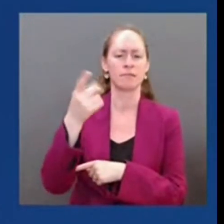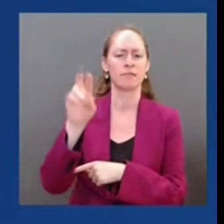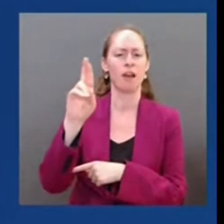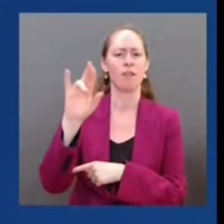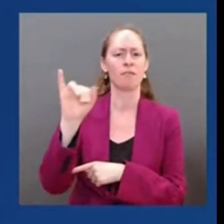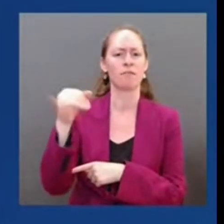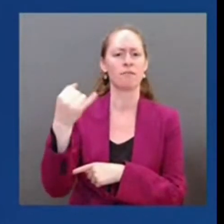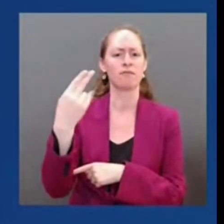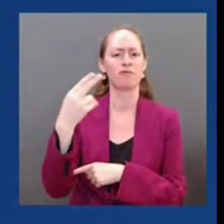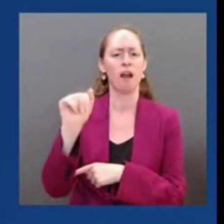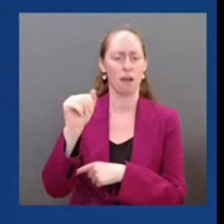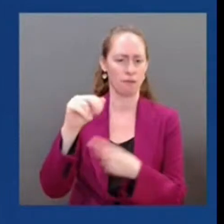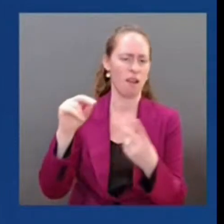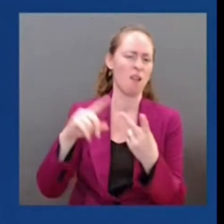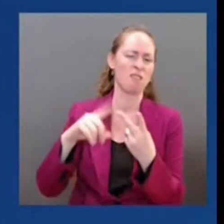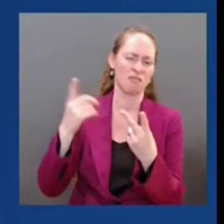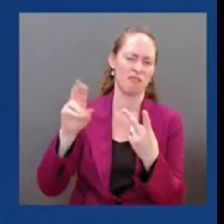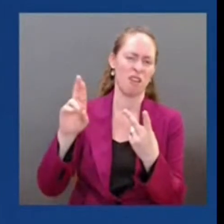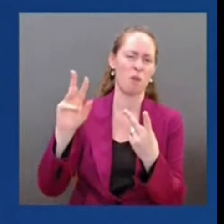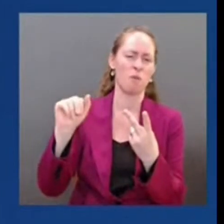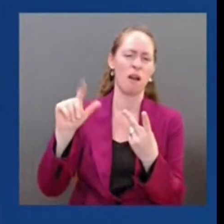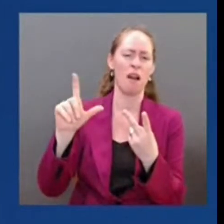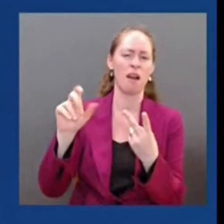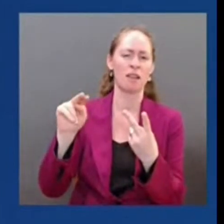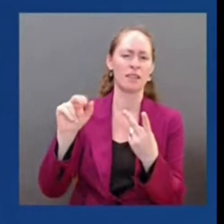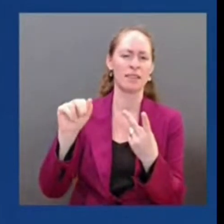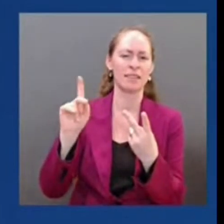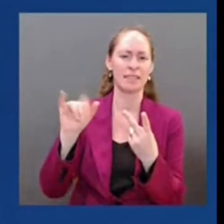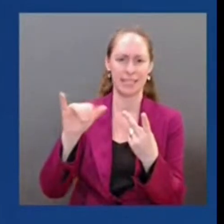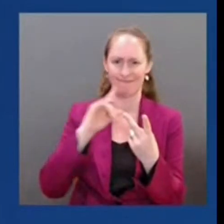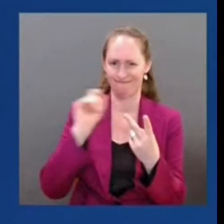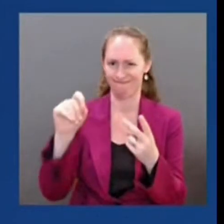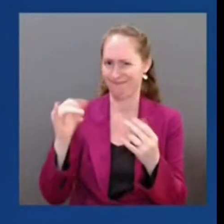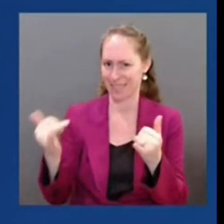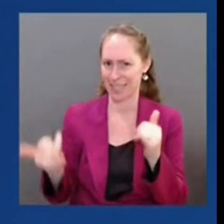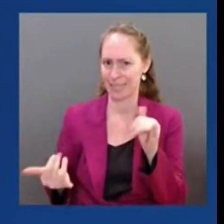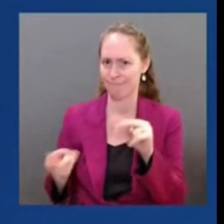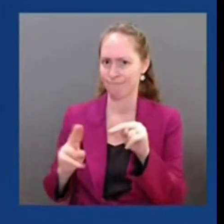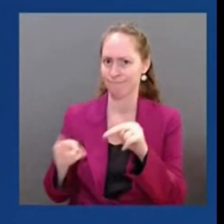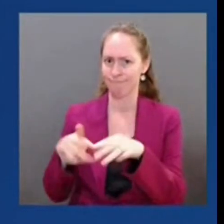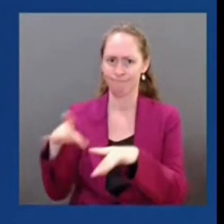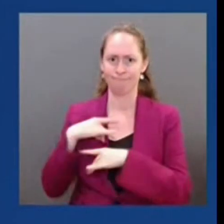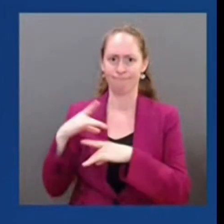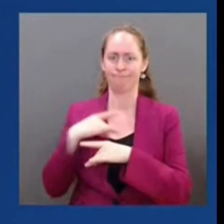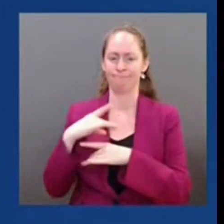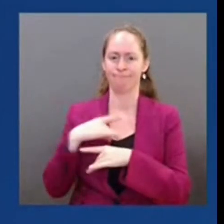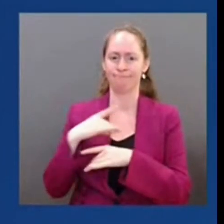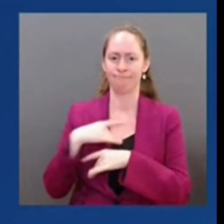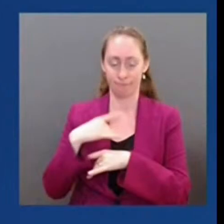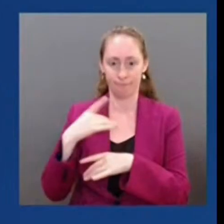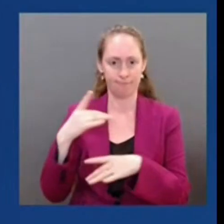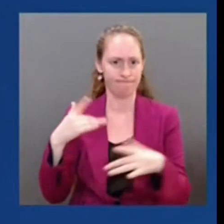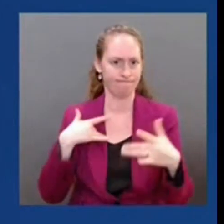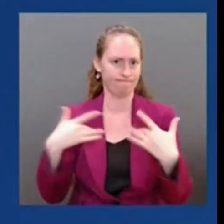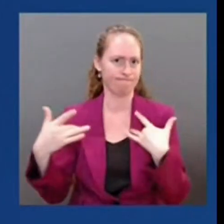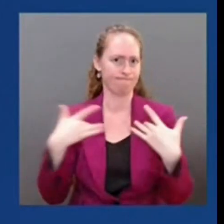DR. JHA AND WALENSKY, WE ARE EXPERIENCING AN INCREASE IN